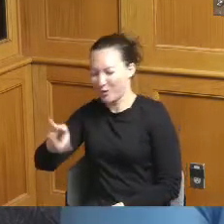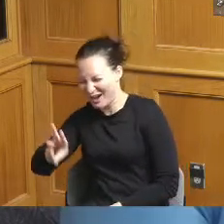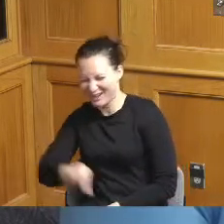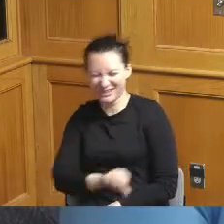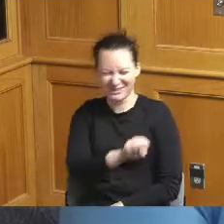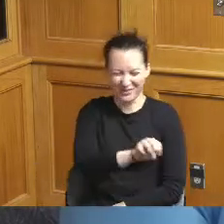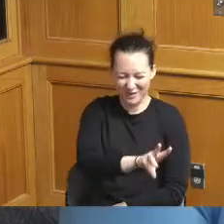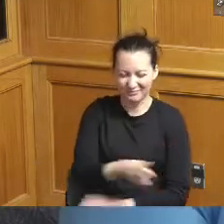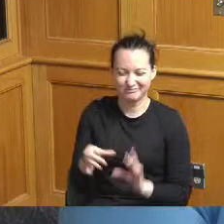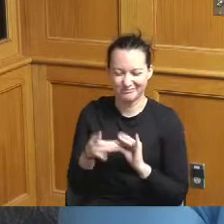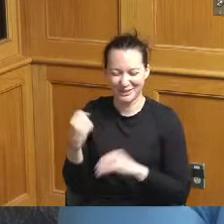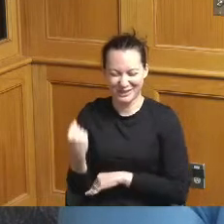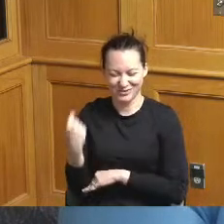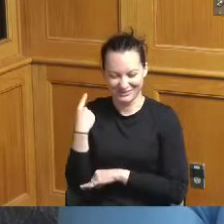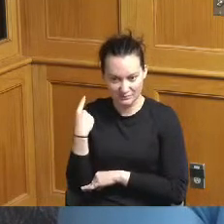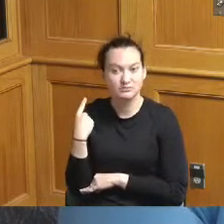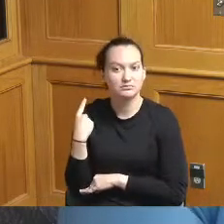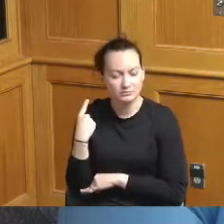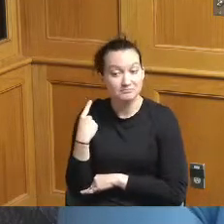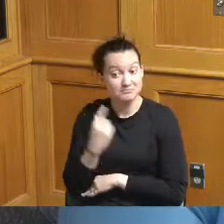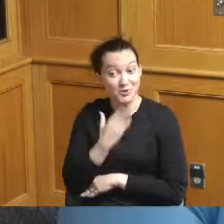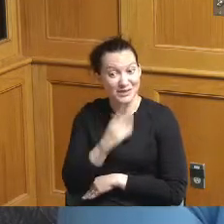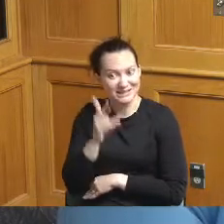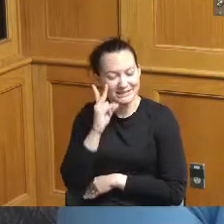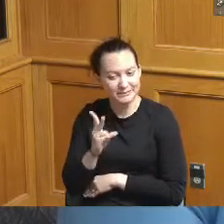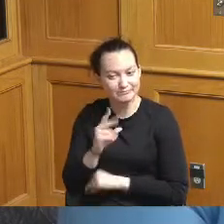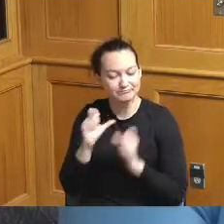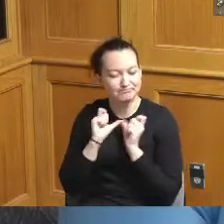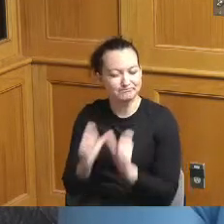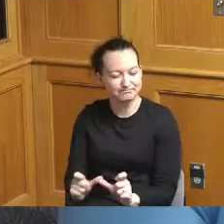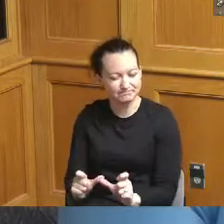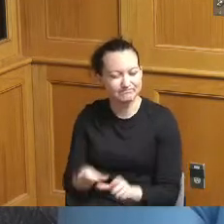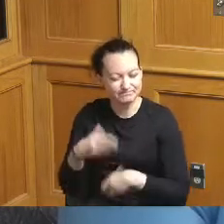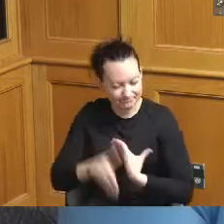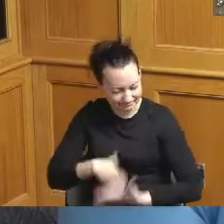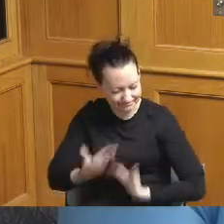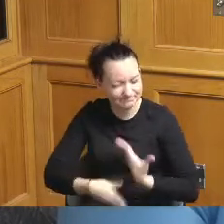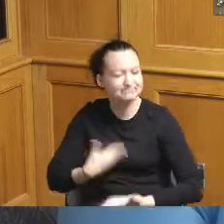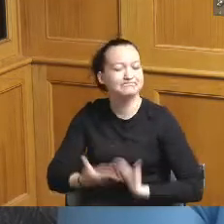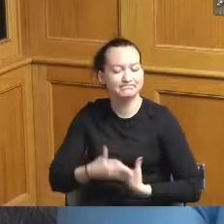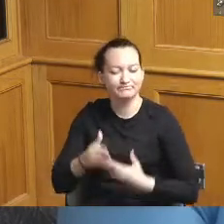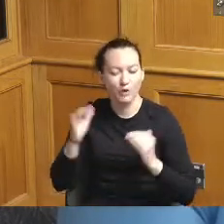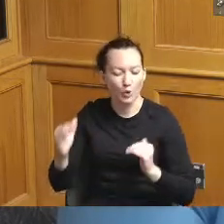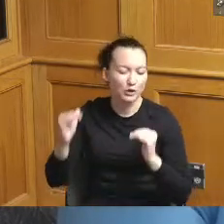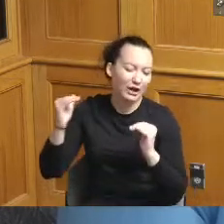mentioned that last year yes and it's good to see that that continues to move forward to upgrade and